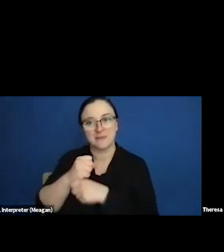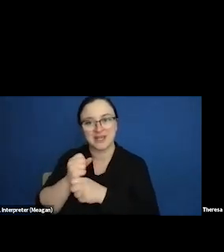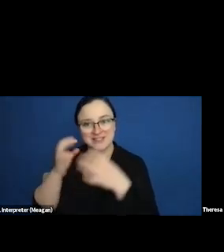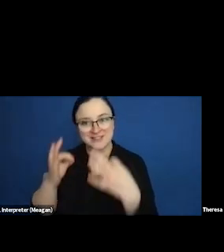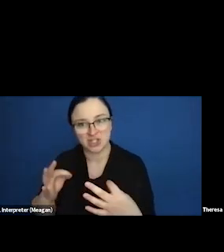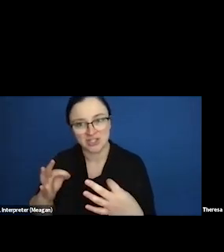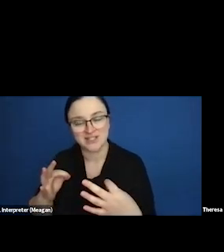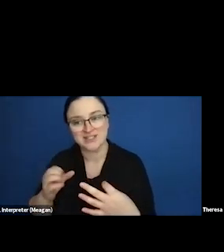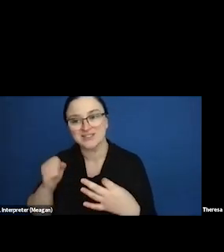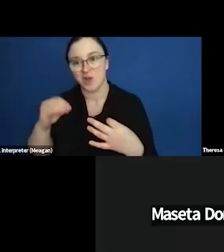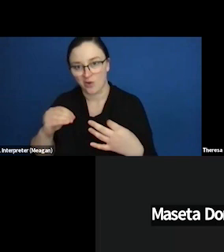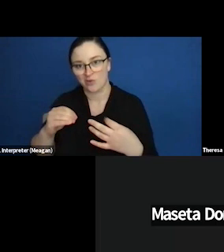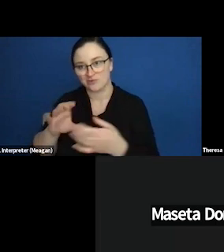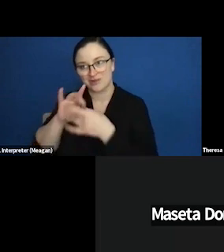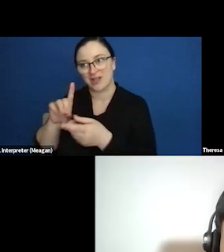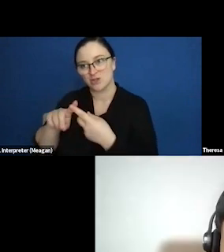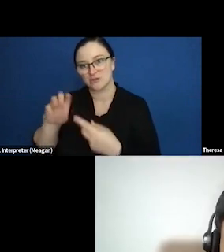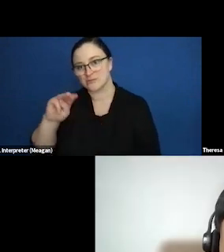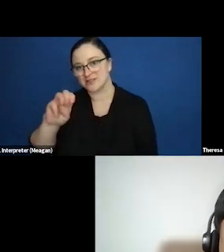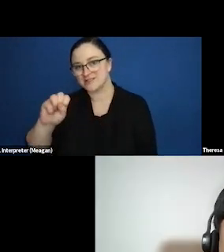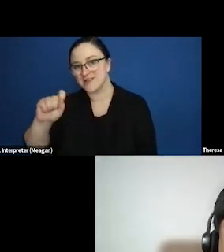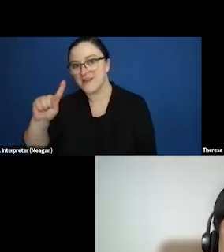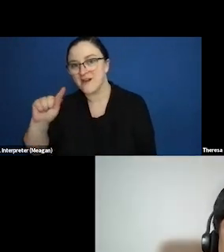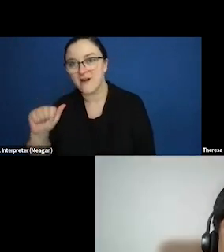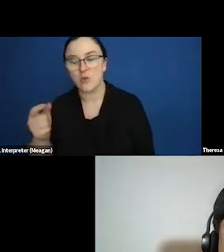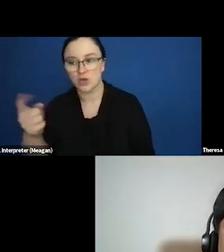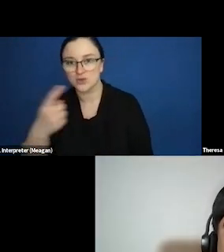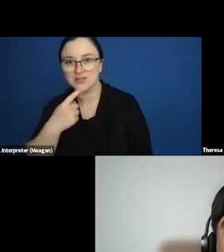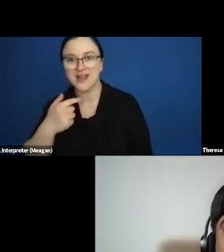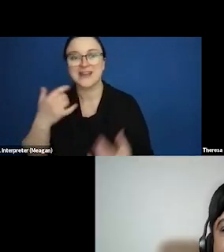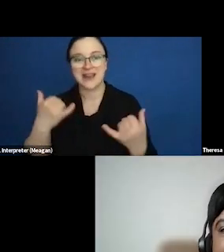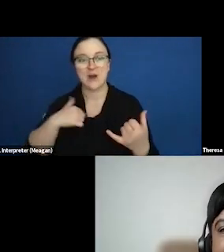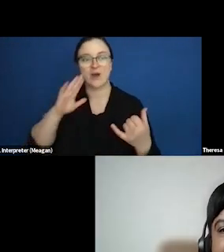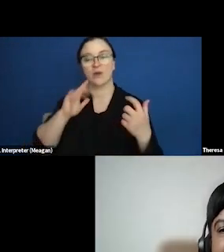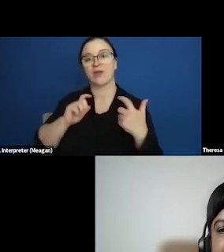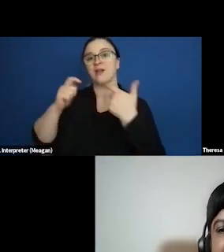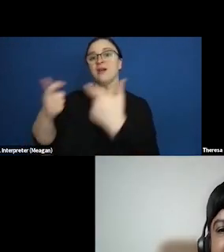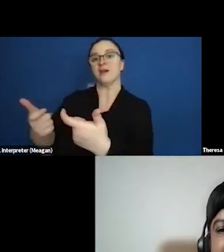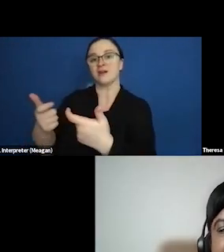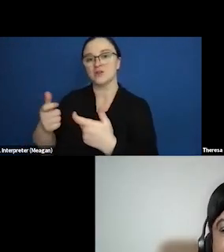and we can go to the next slide, where I'll pass it back to you to dig in to several of the bullets